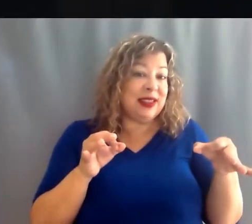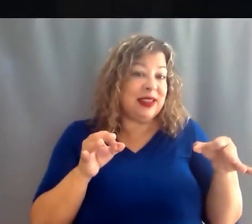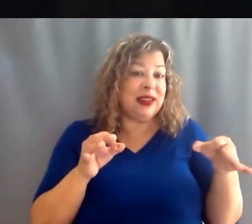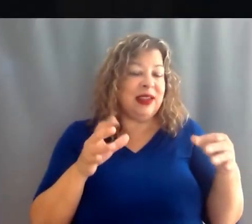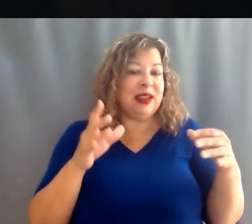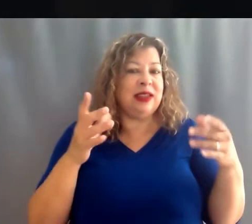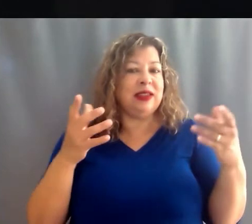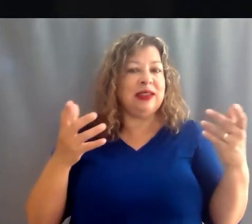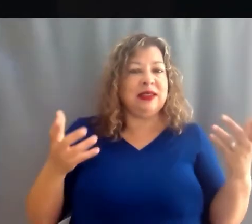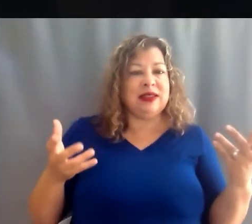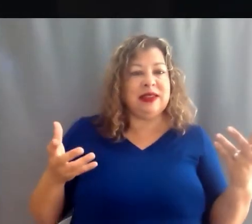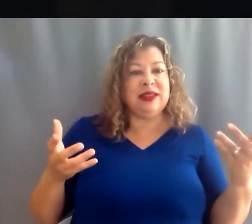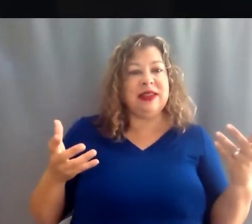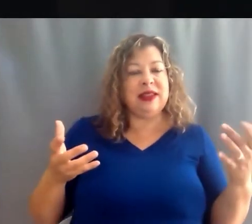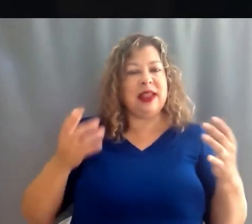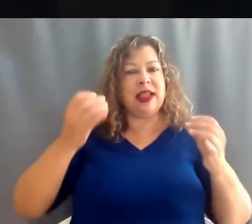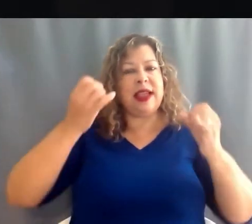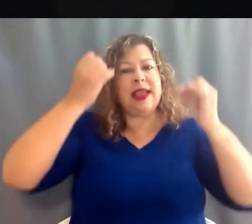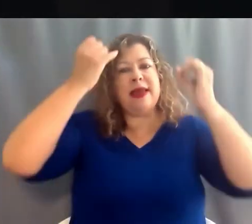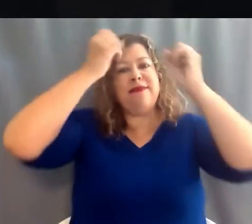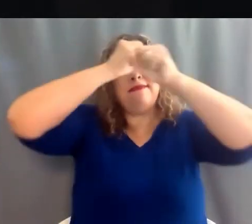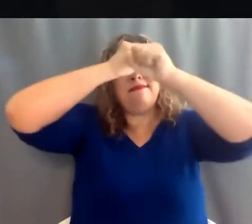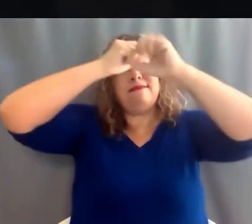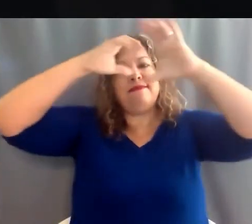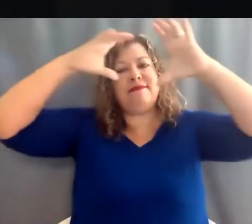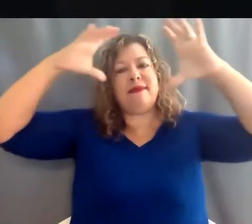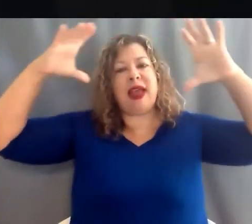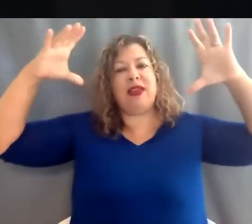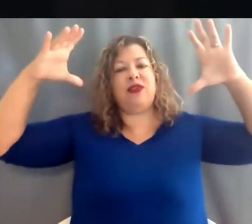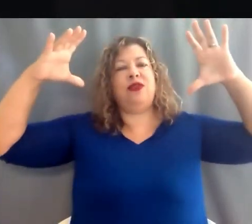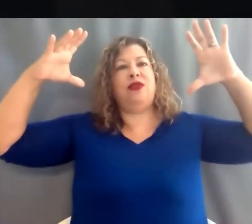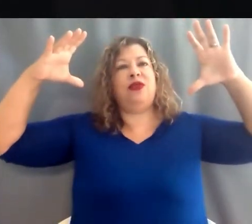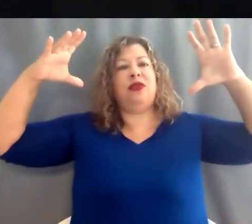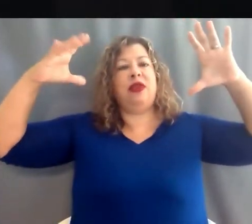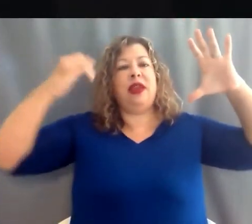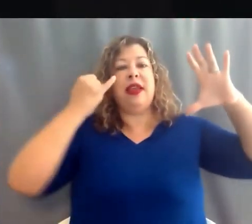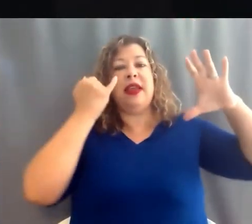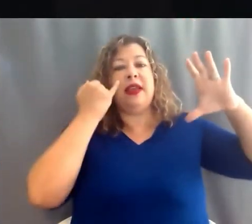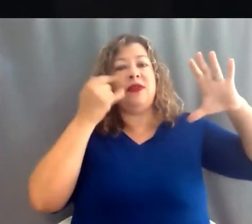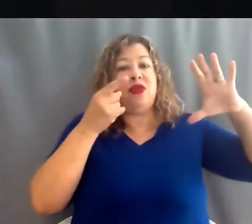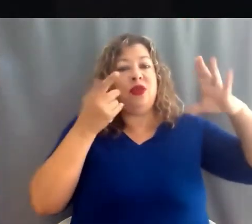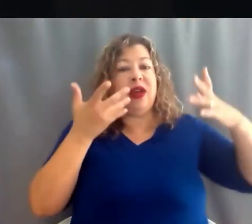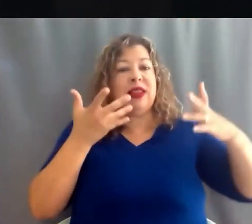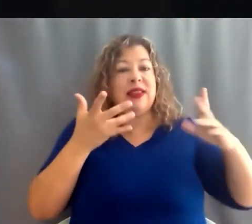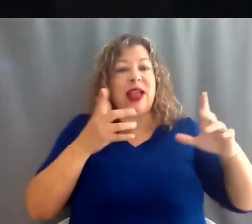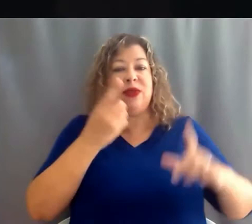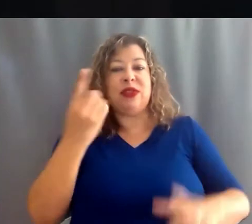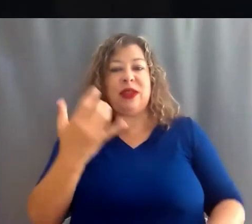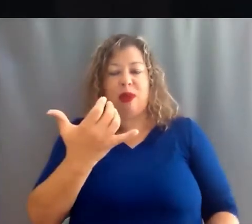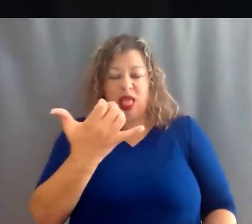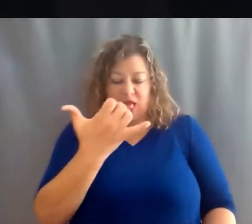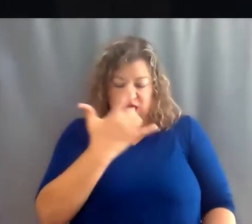Imagine the person you could be, if you let someone love all of you.